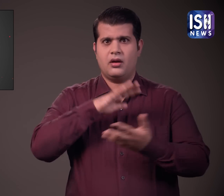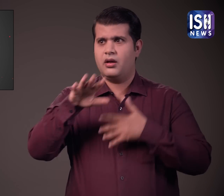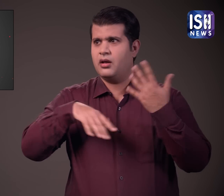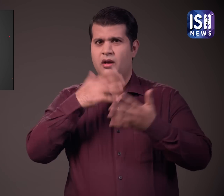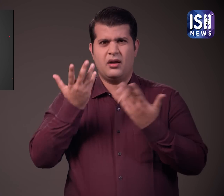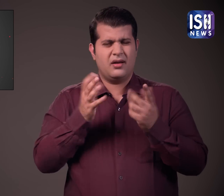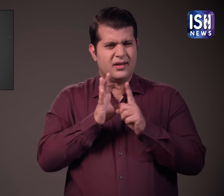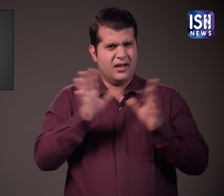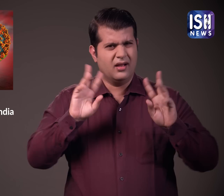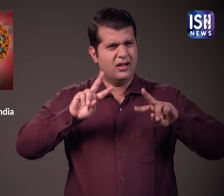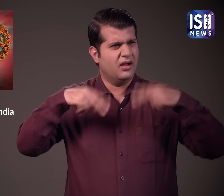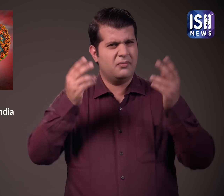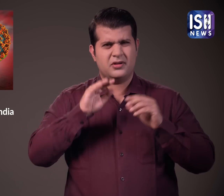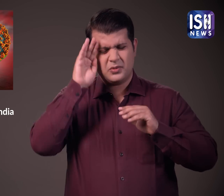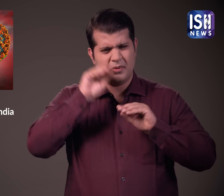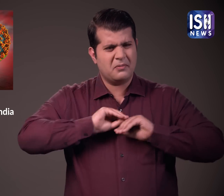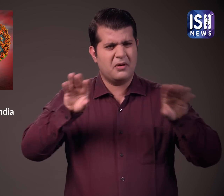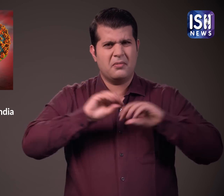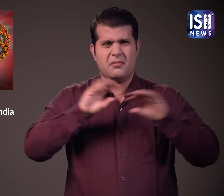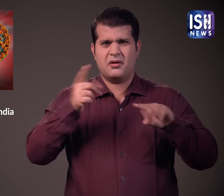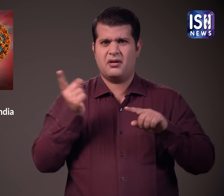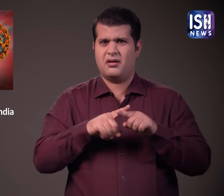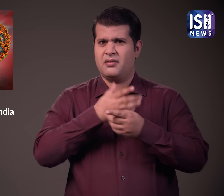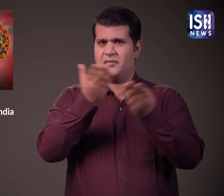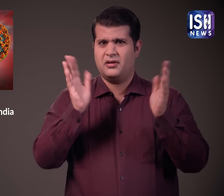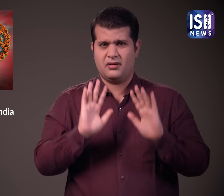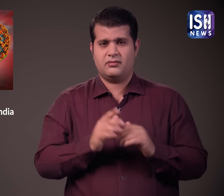which has caused panic everywhere. The news has gone viral.